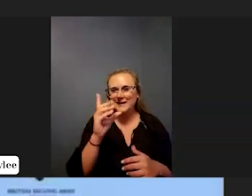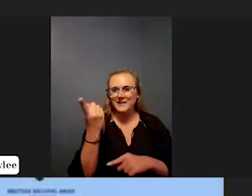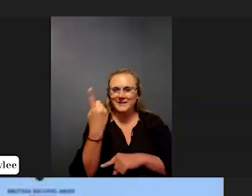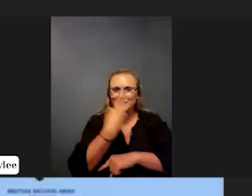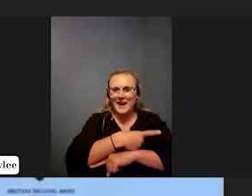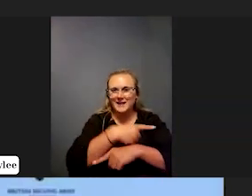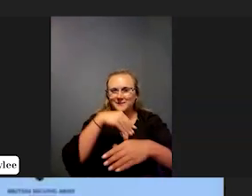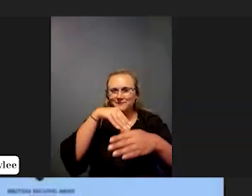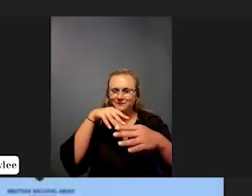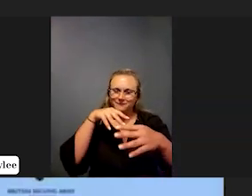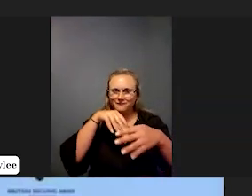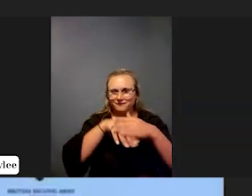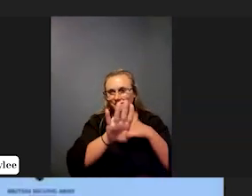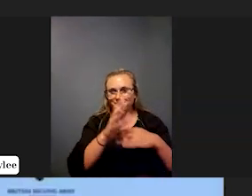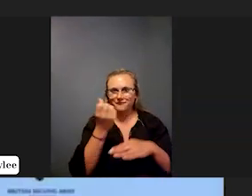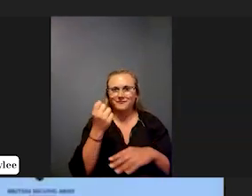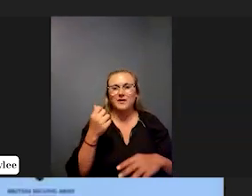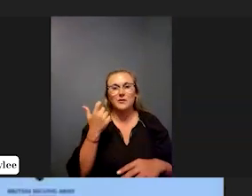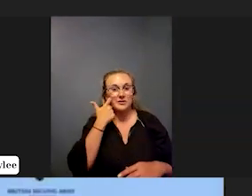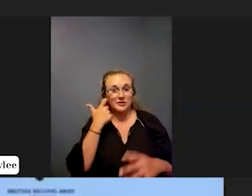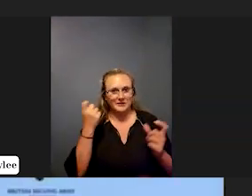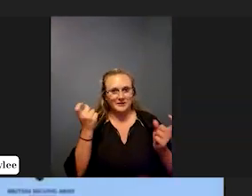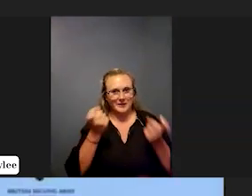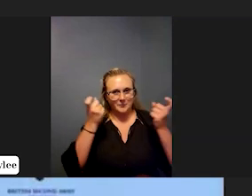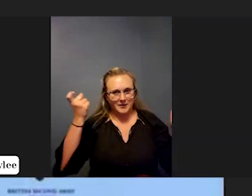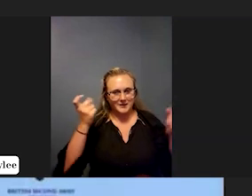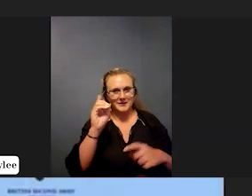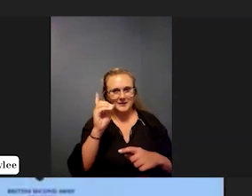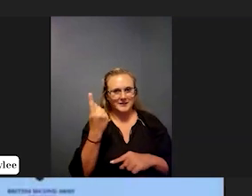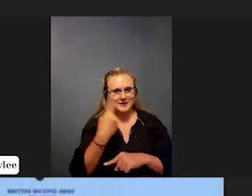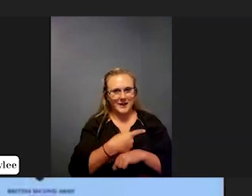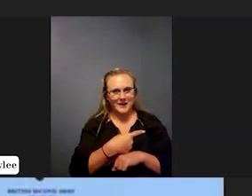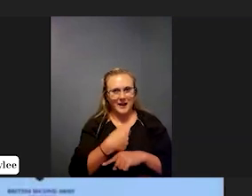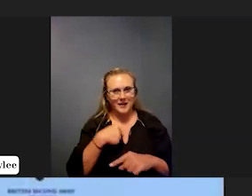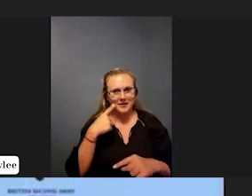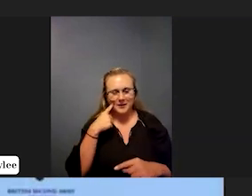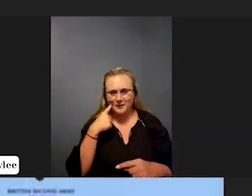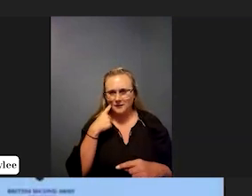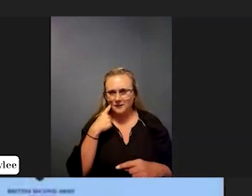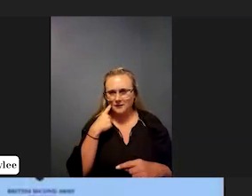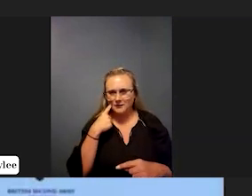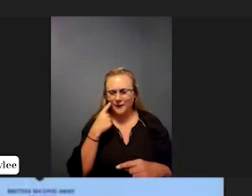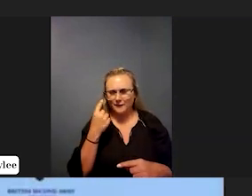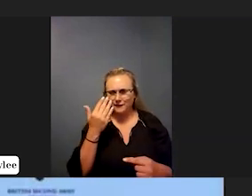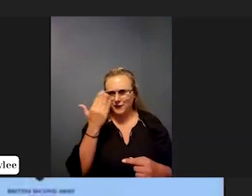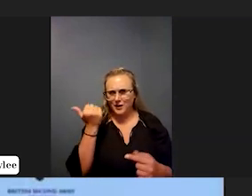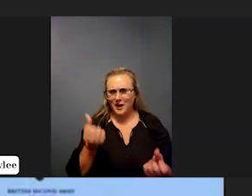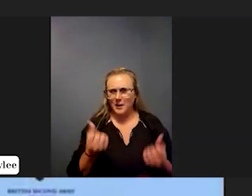A little recent event, right? We just celebrated the, um, D-Day. I think it was. I forget how many years it was, like 60 or.